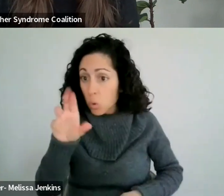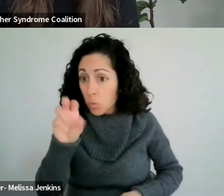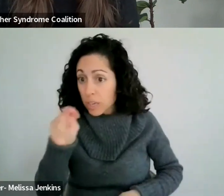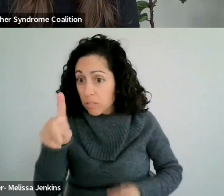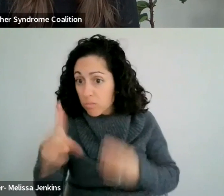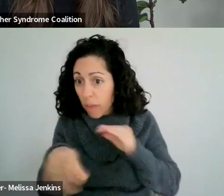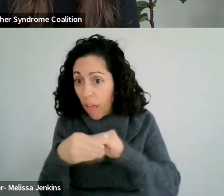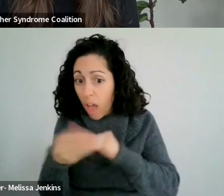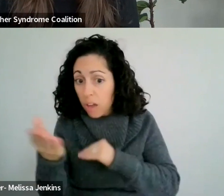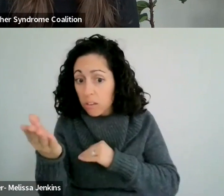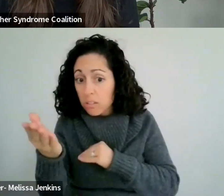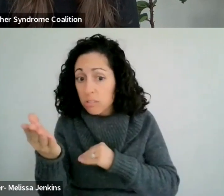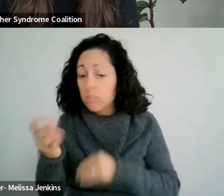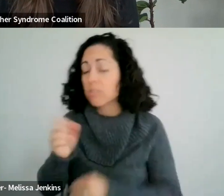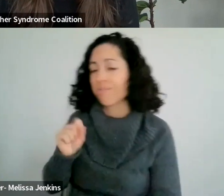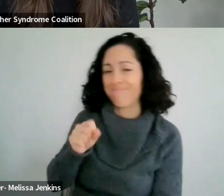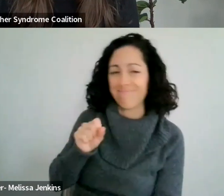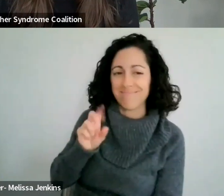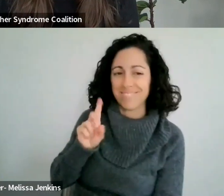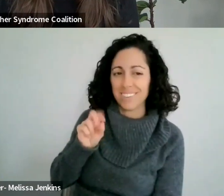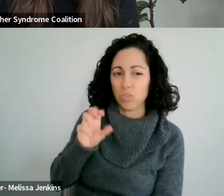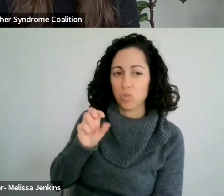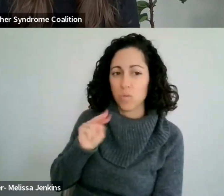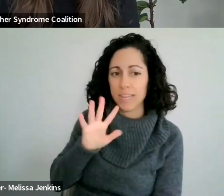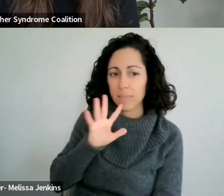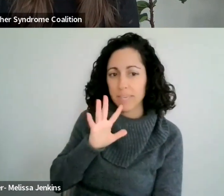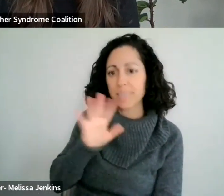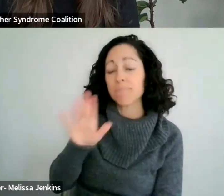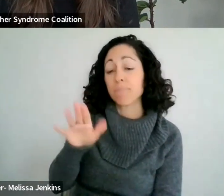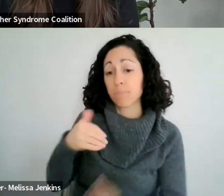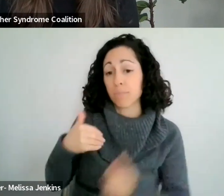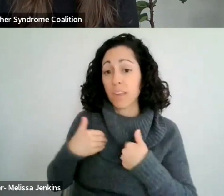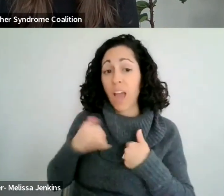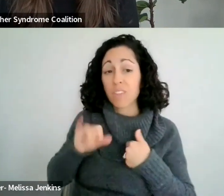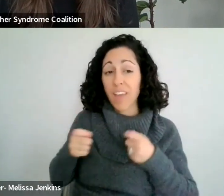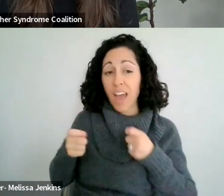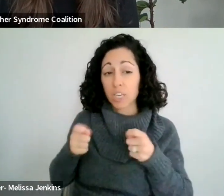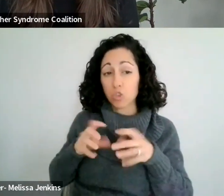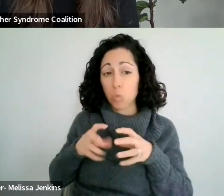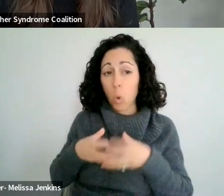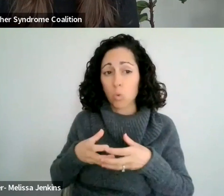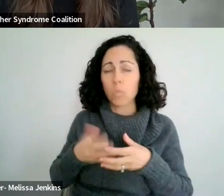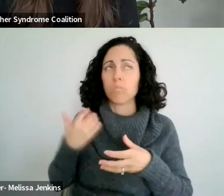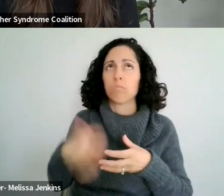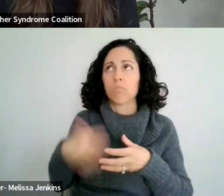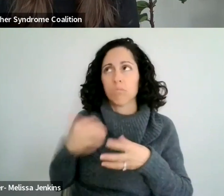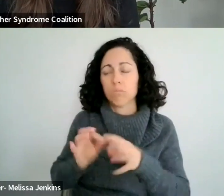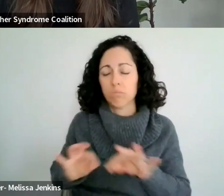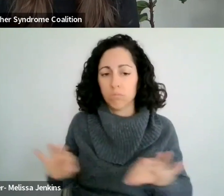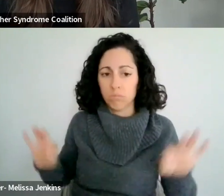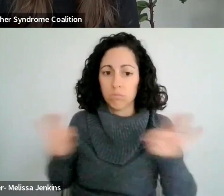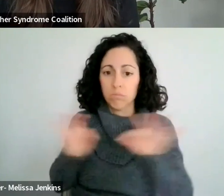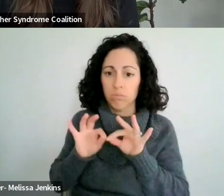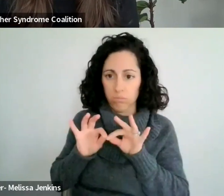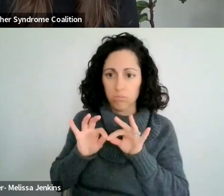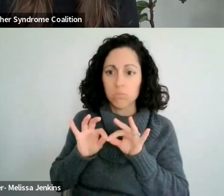Yes, having having a control, it's really important for getting convincing data.